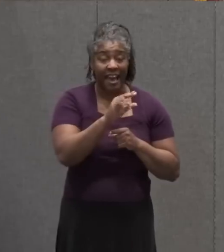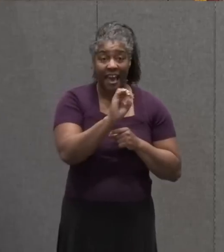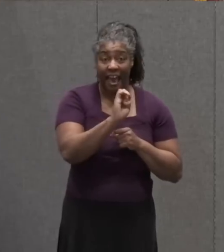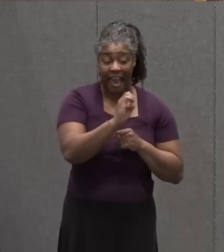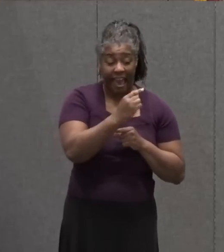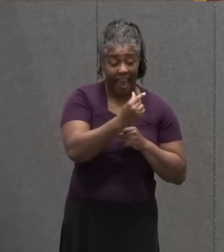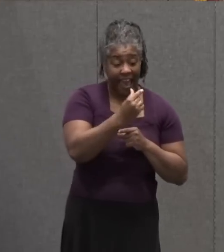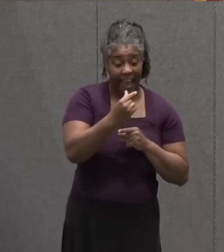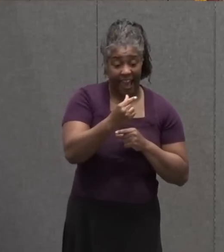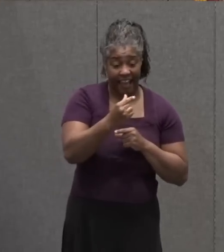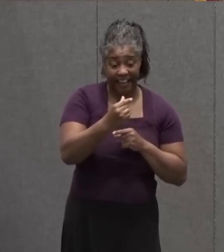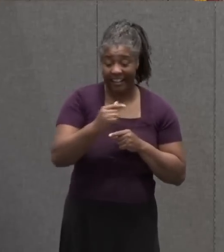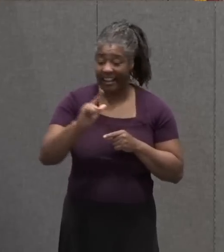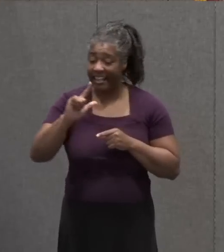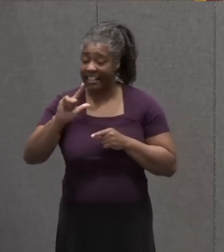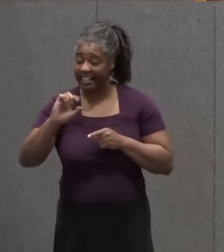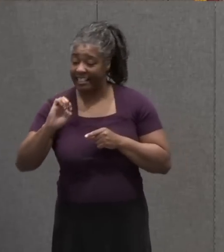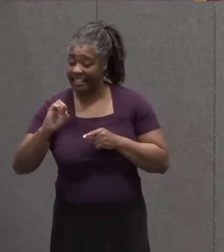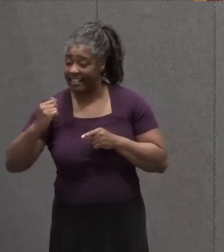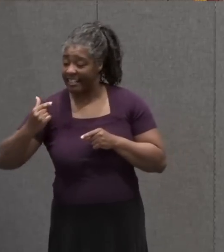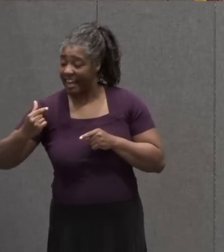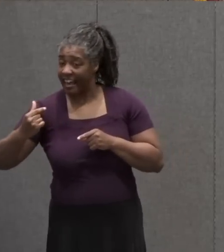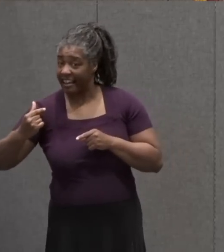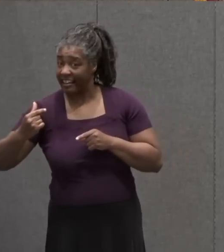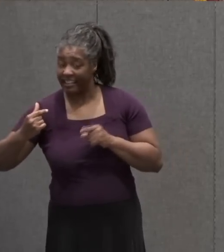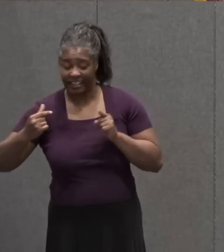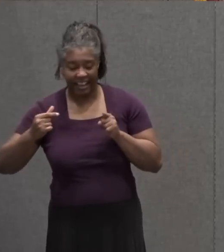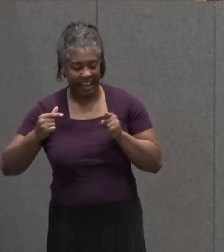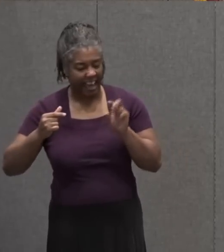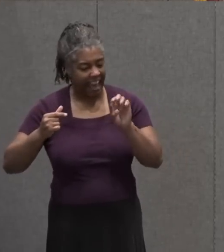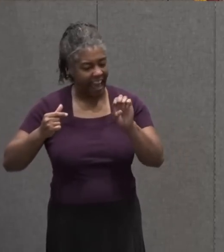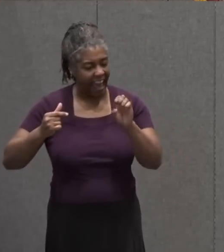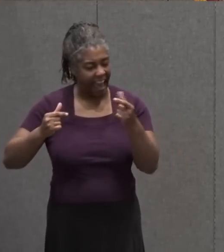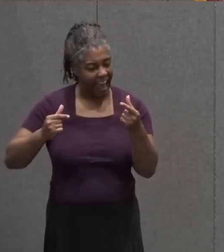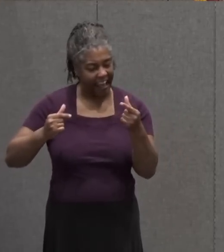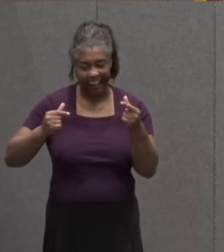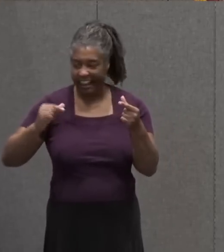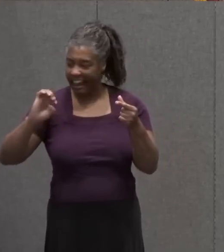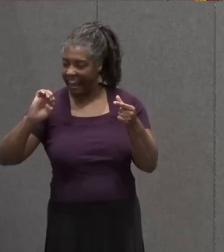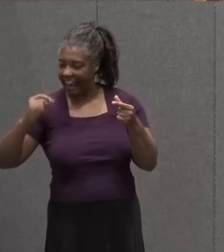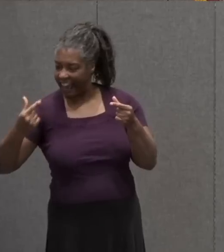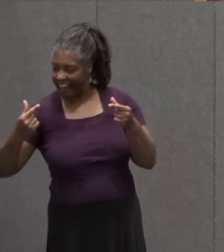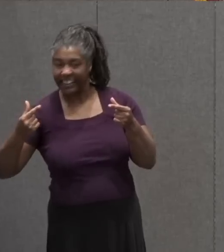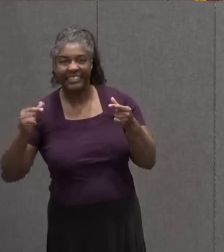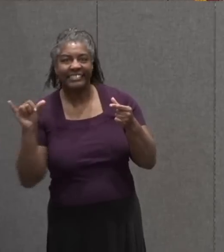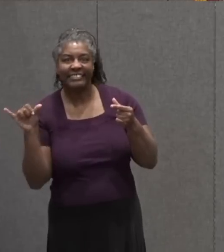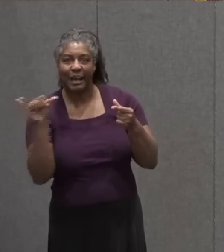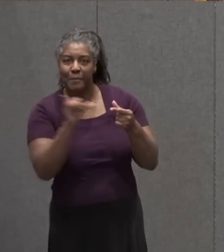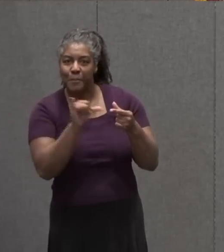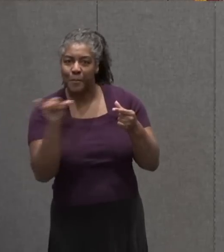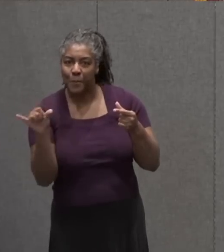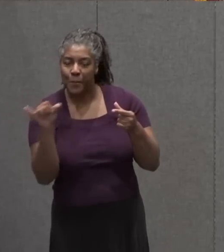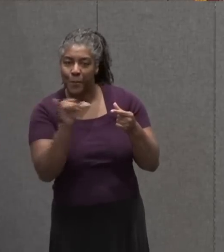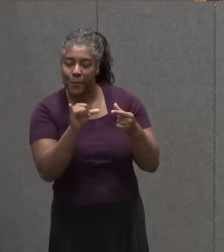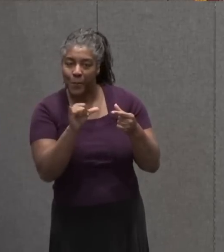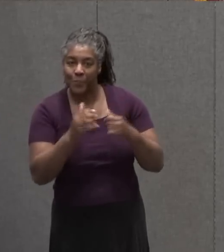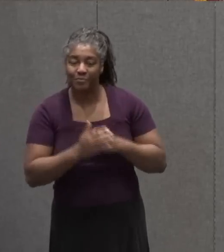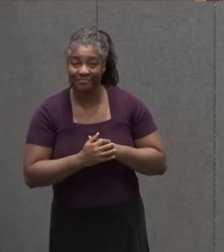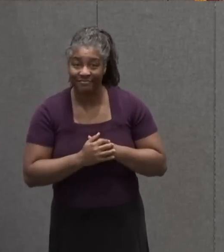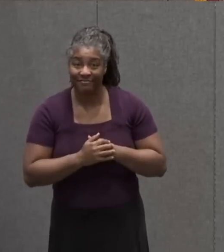On your memory match game instructions, you can play this by yourself, you can also play this with anybody